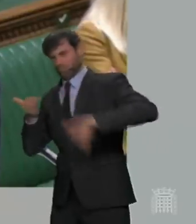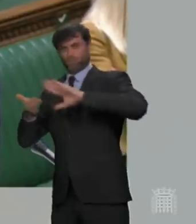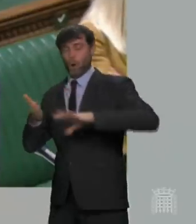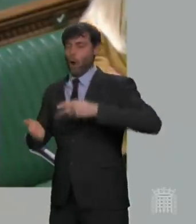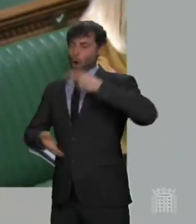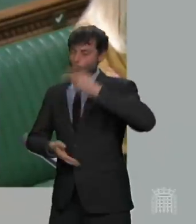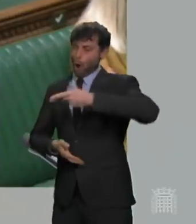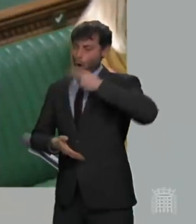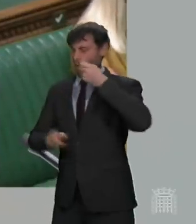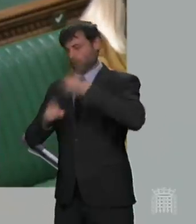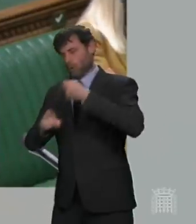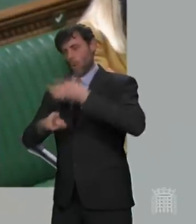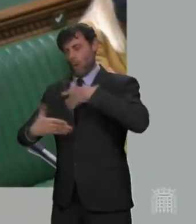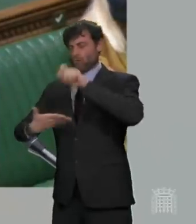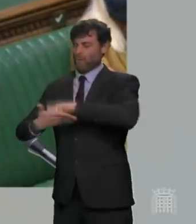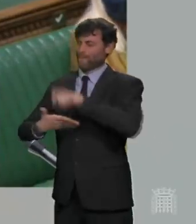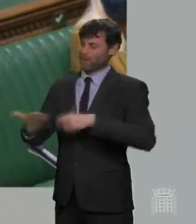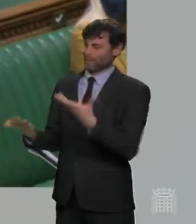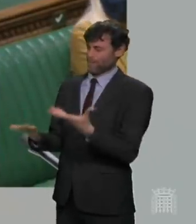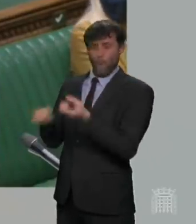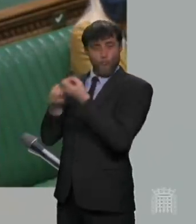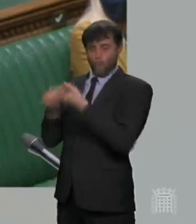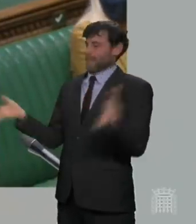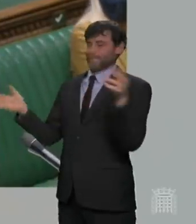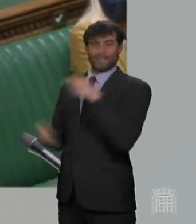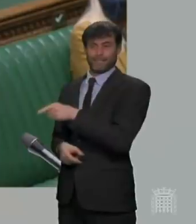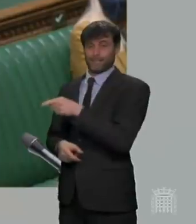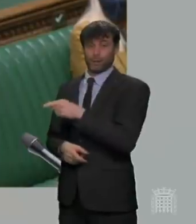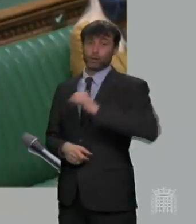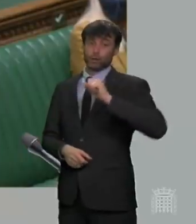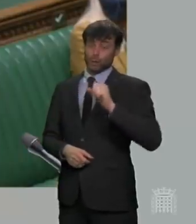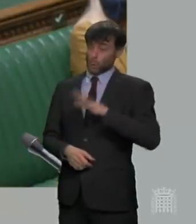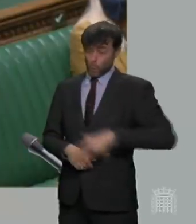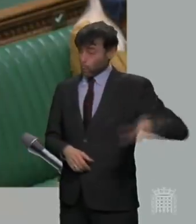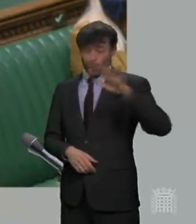campaigning for a referendum, which is the last thing the people of this country need right now,